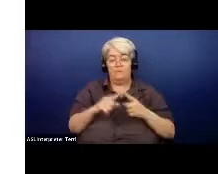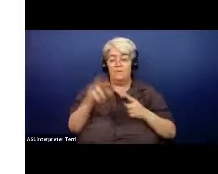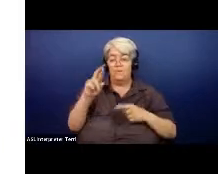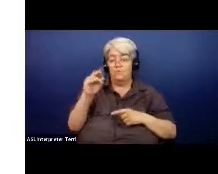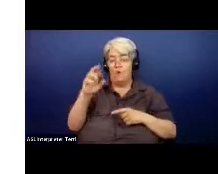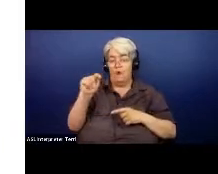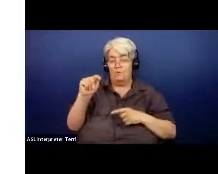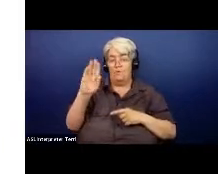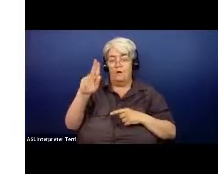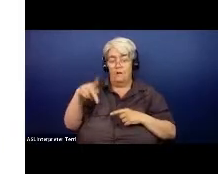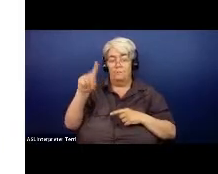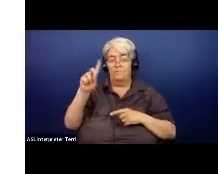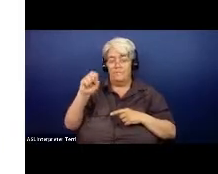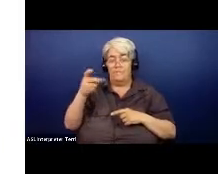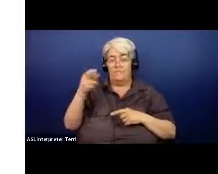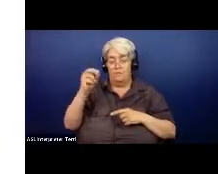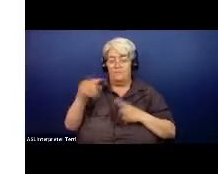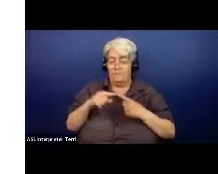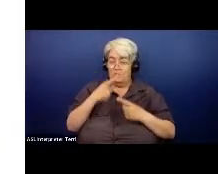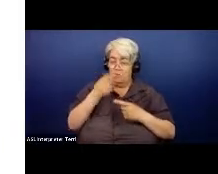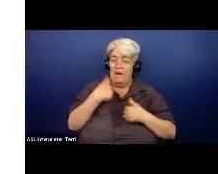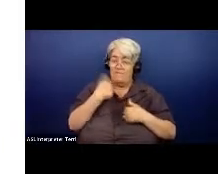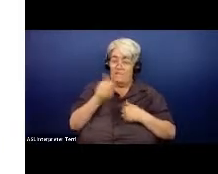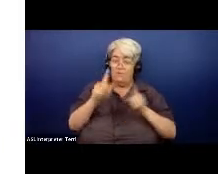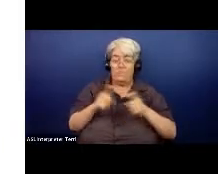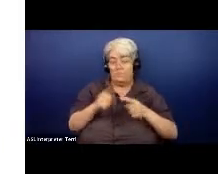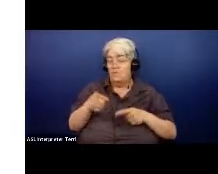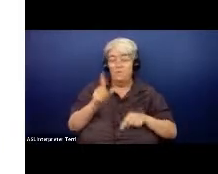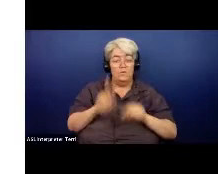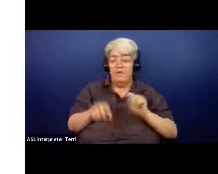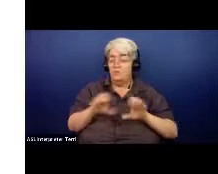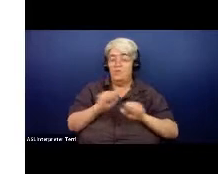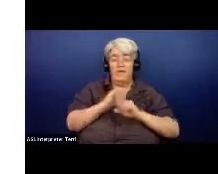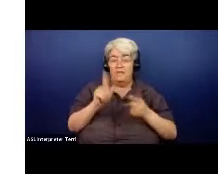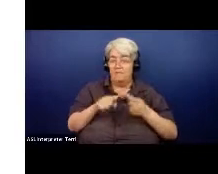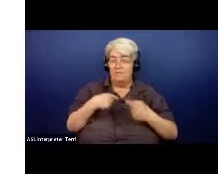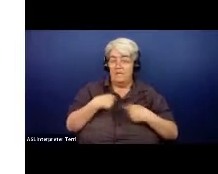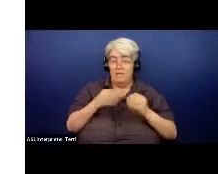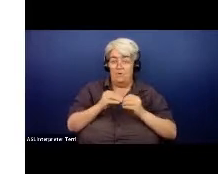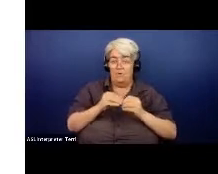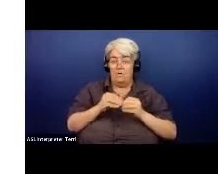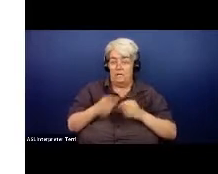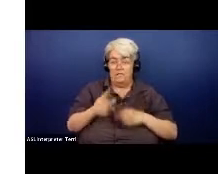he said do you have any questions? He said you cannot do anything to me anymore; right?